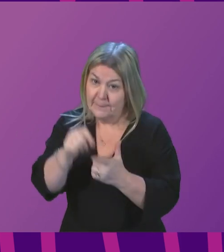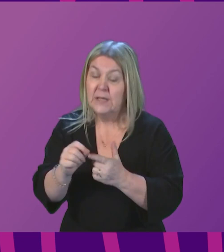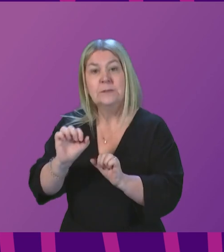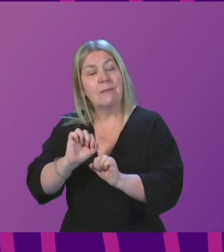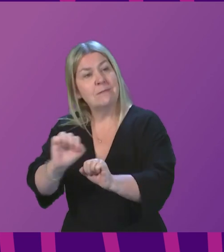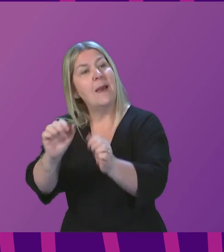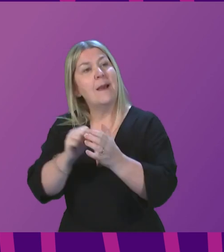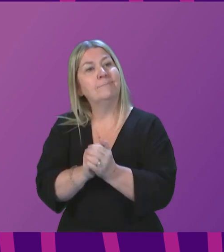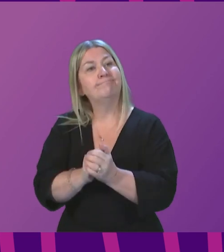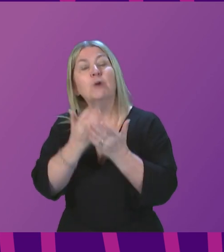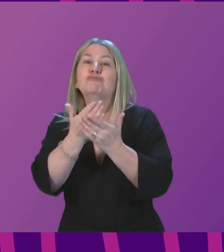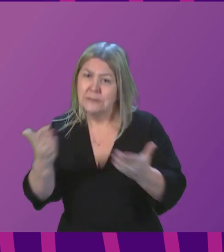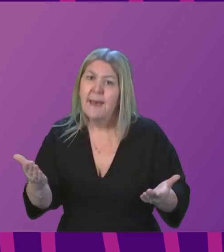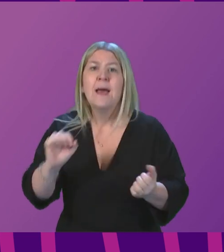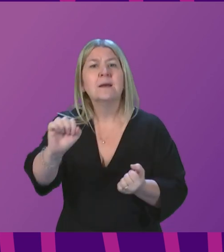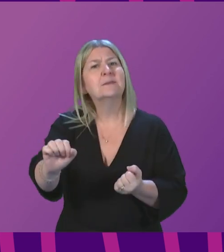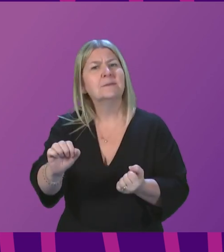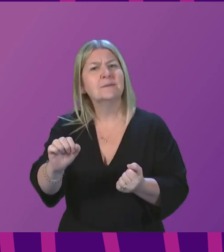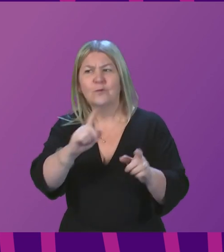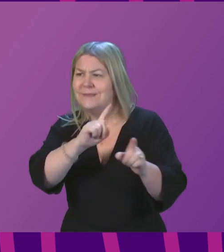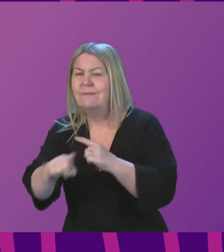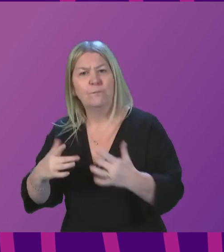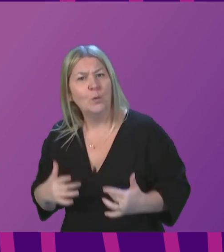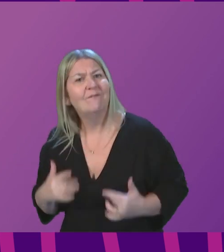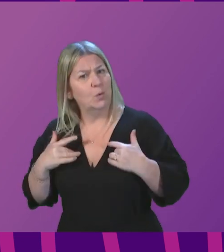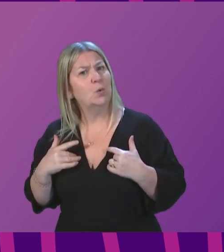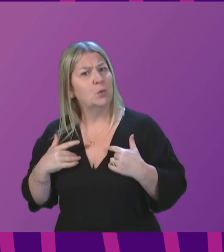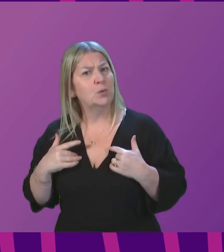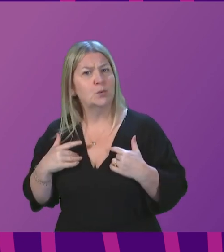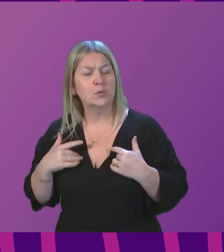respect for the point that somebody was making to him as evidence that he agrees with Douglas